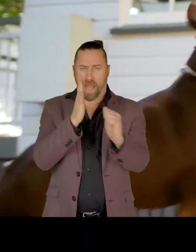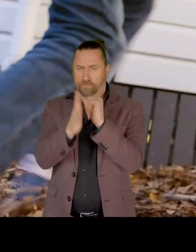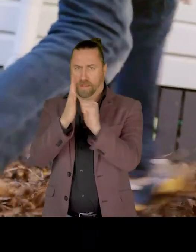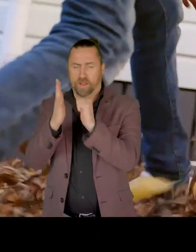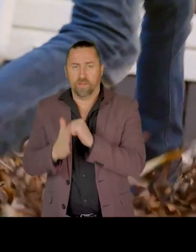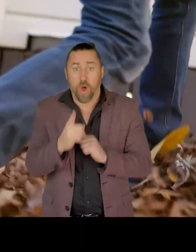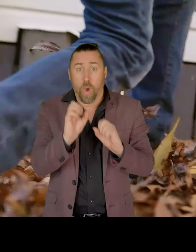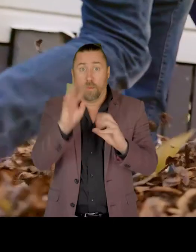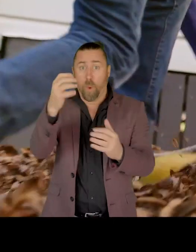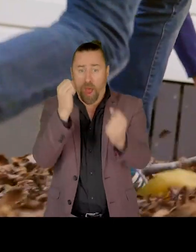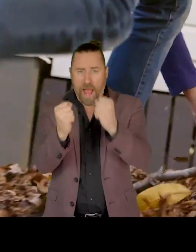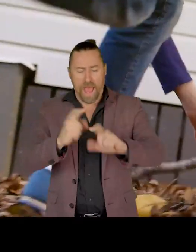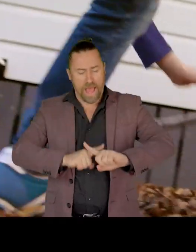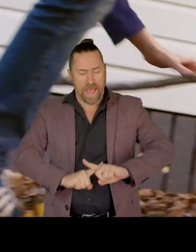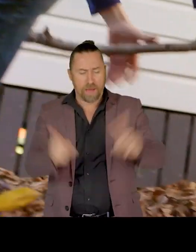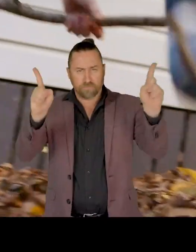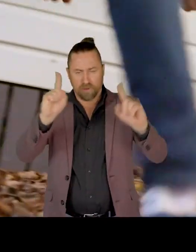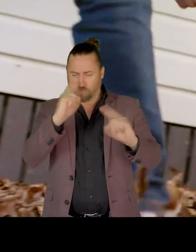don’t ever leave them in the car, no way man.